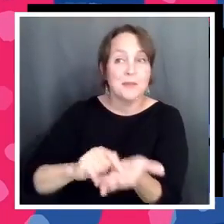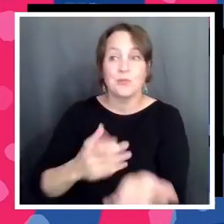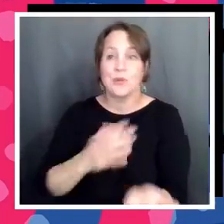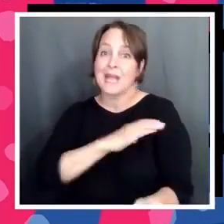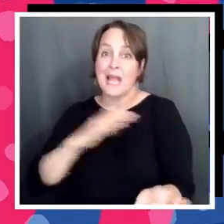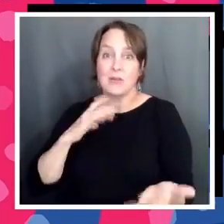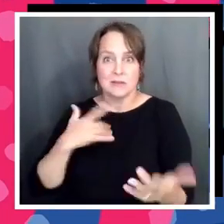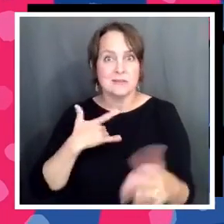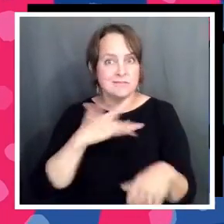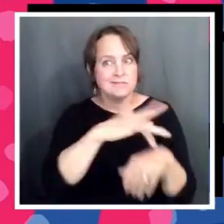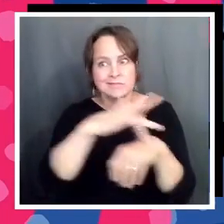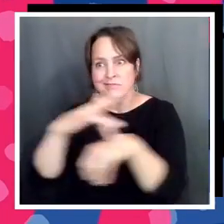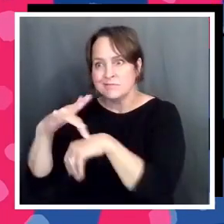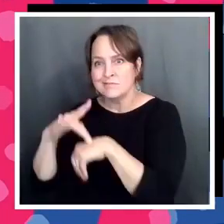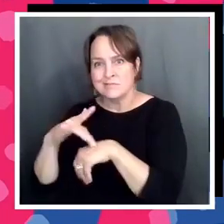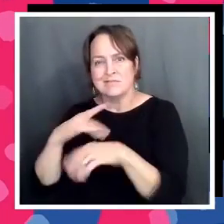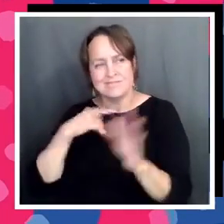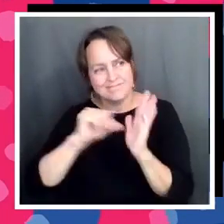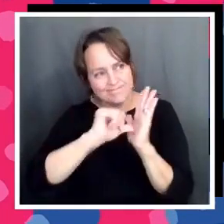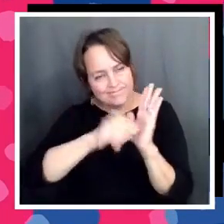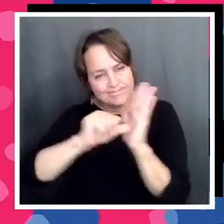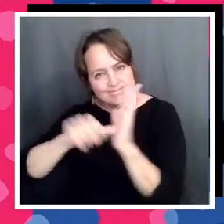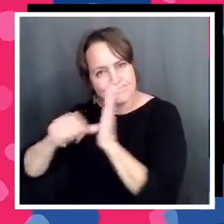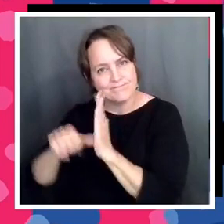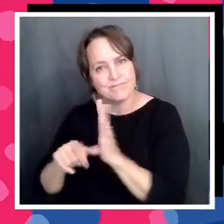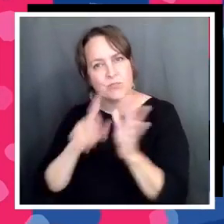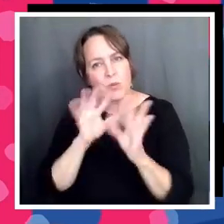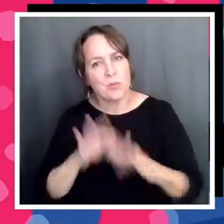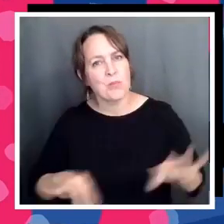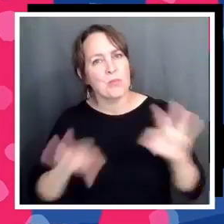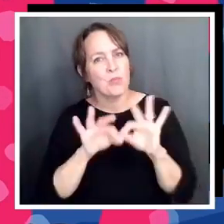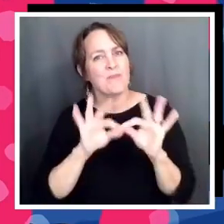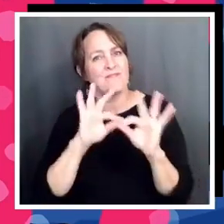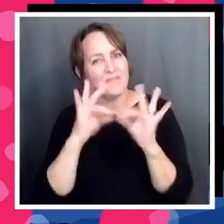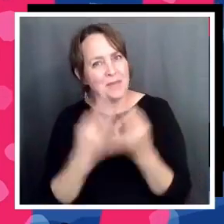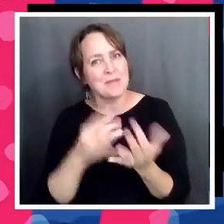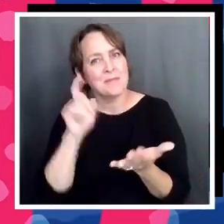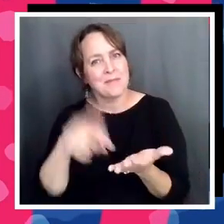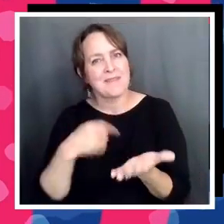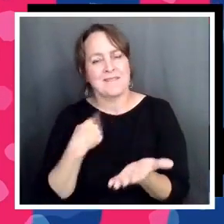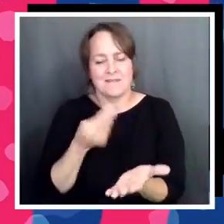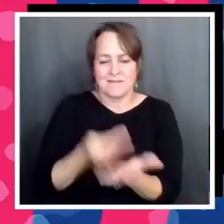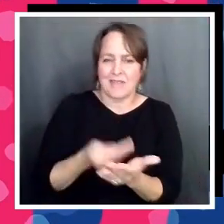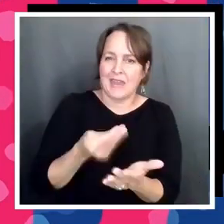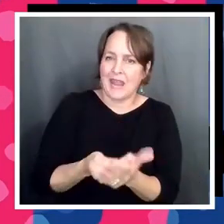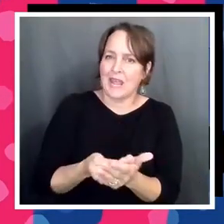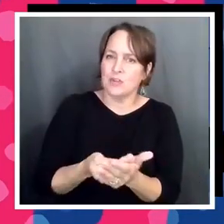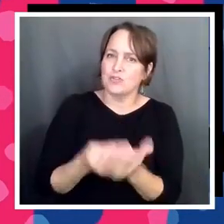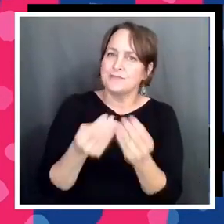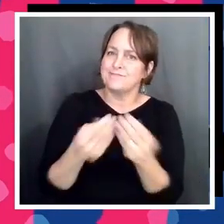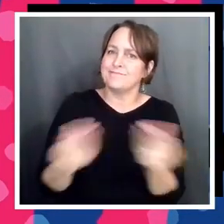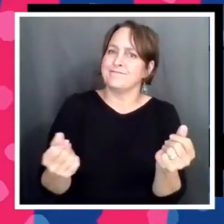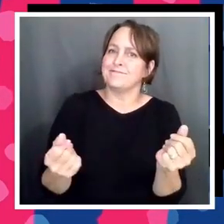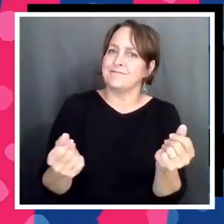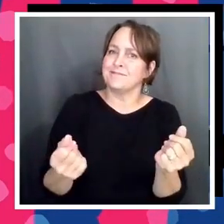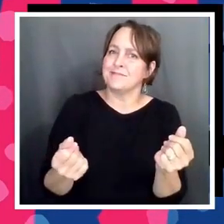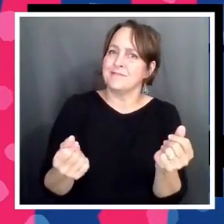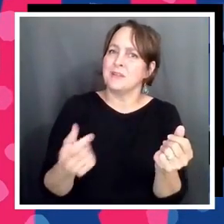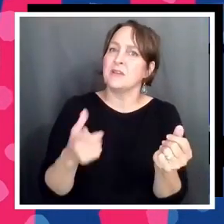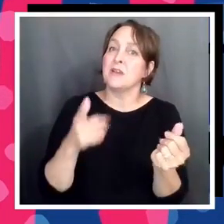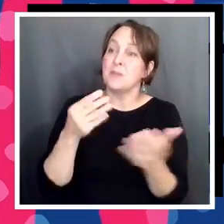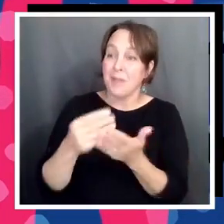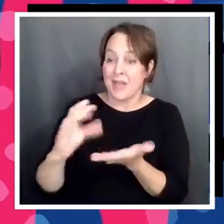T.V., WITH CONGRESS AND MAJOR